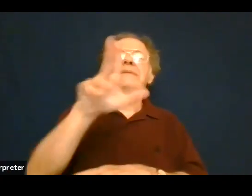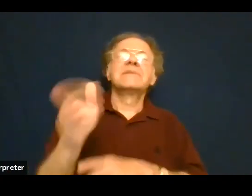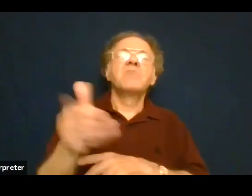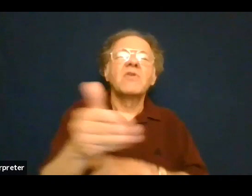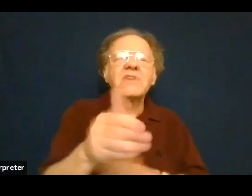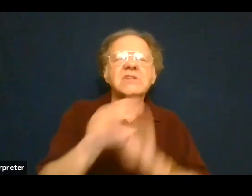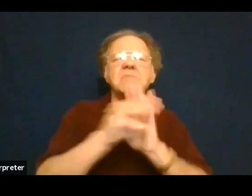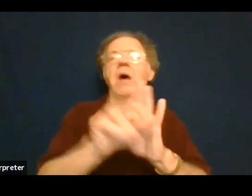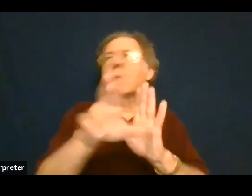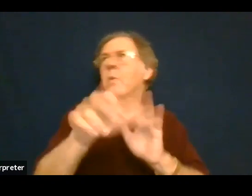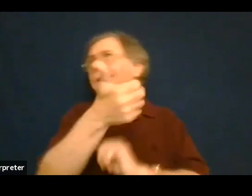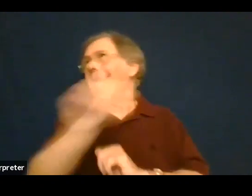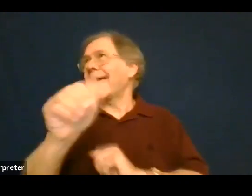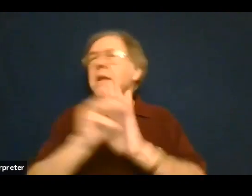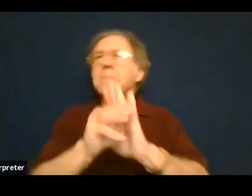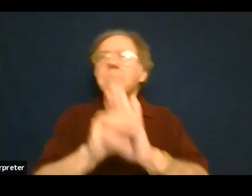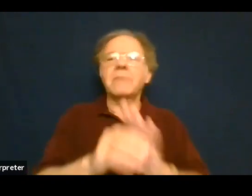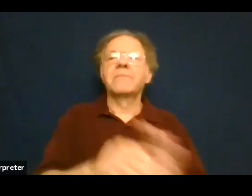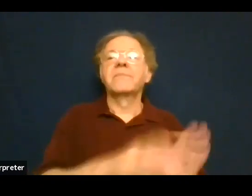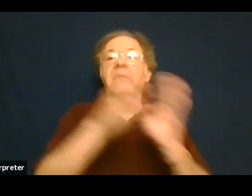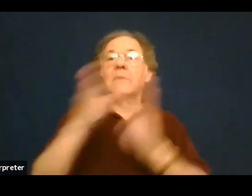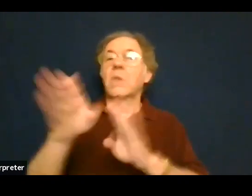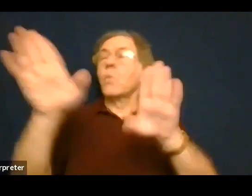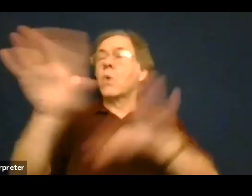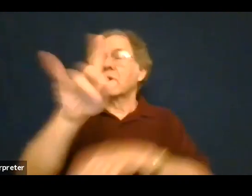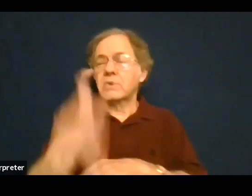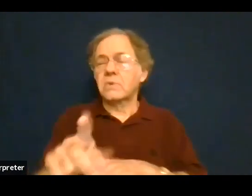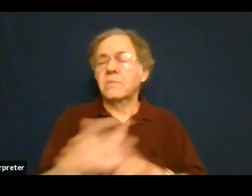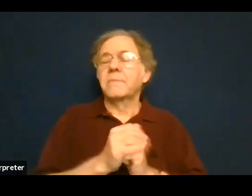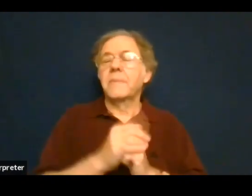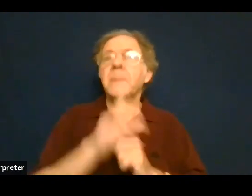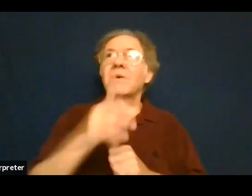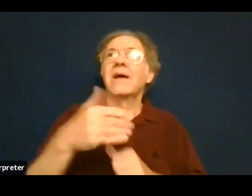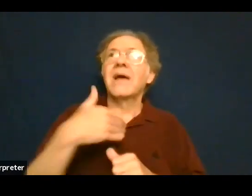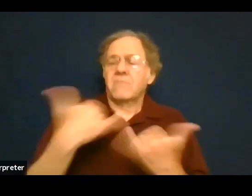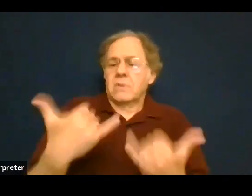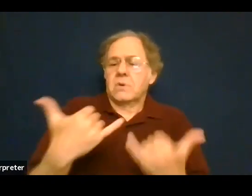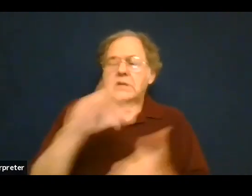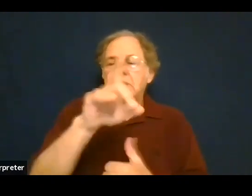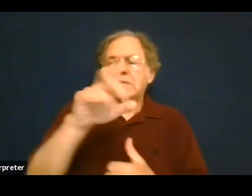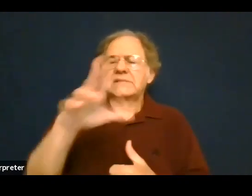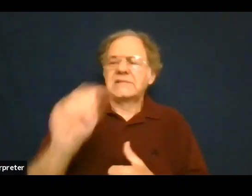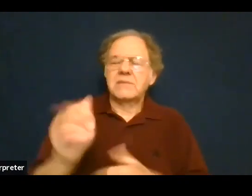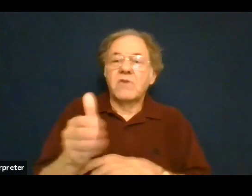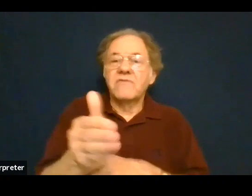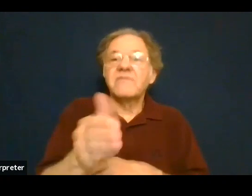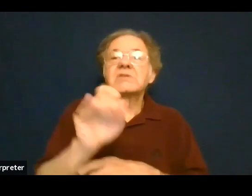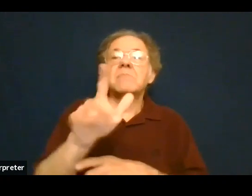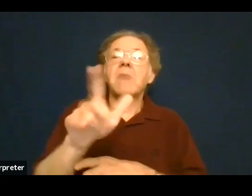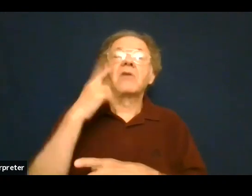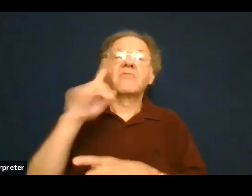Yes. So this is a wonderful question. There's actually currently a zebrafish model of Usher syndrome, or Ush 1B.